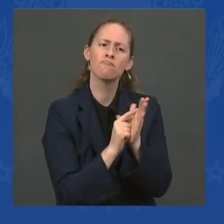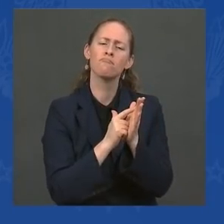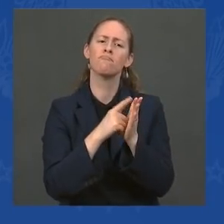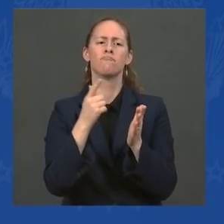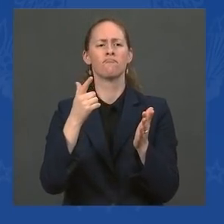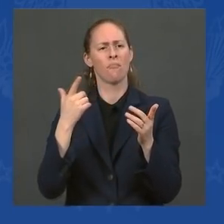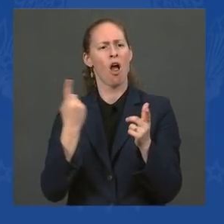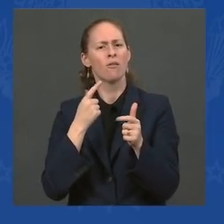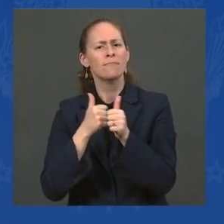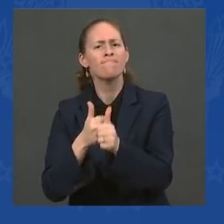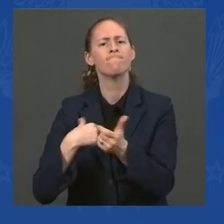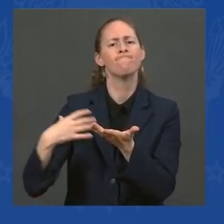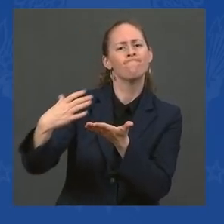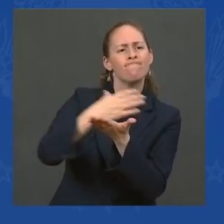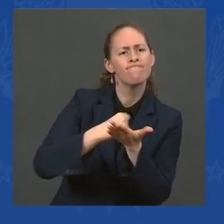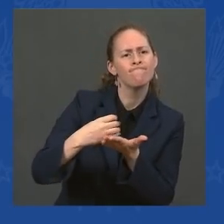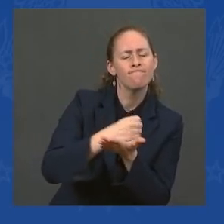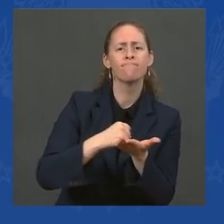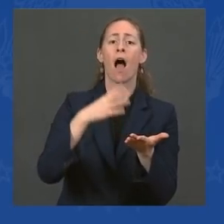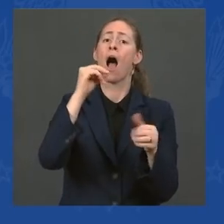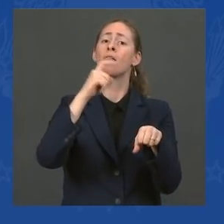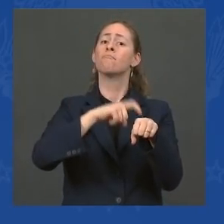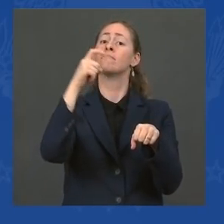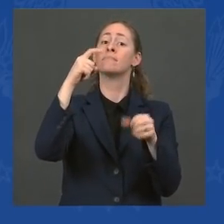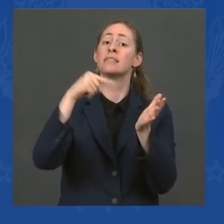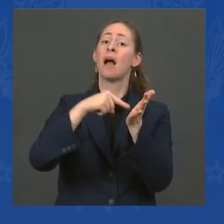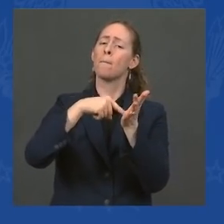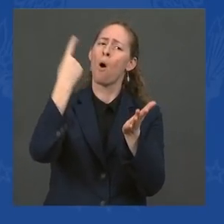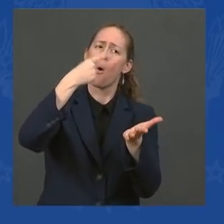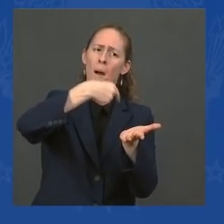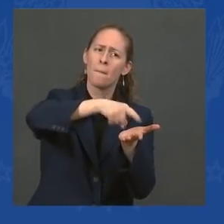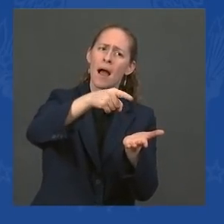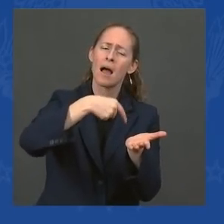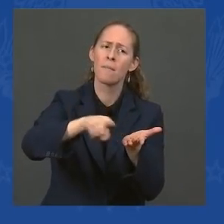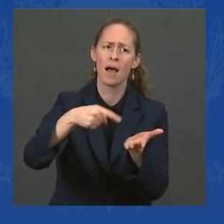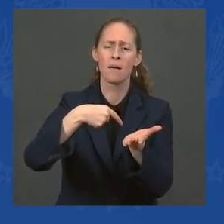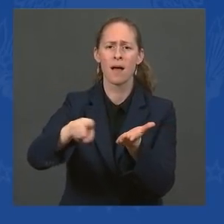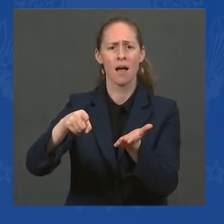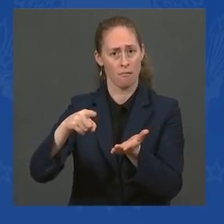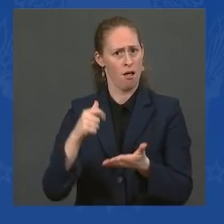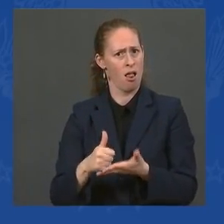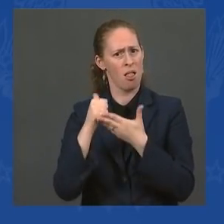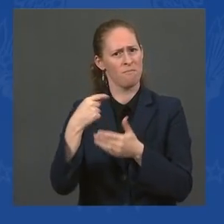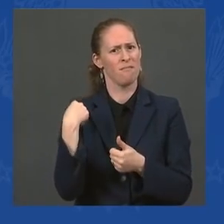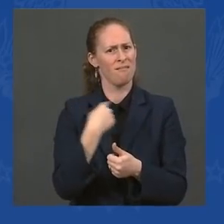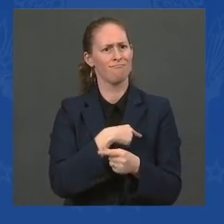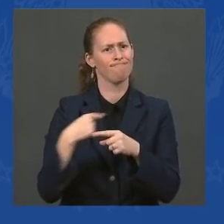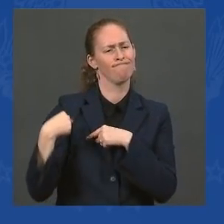And this reputation has benefitted us in many ways, including the ability to keep interest rates low